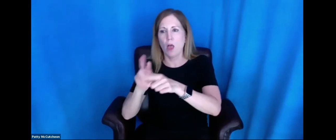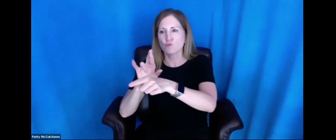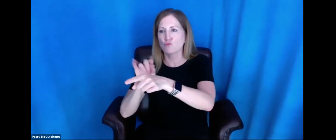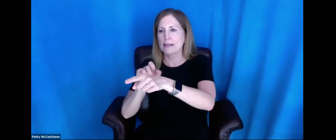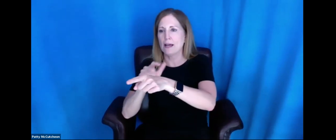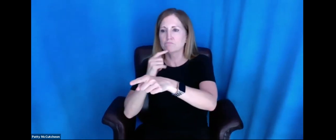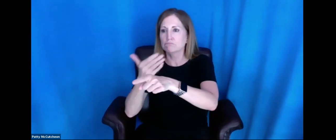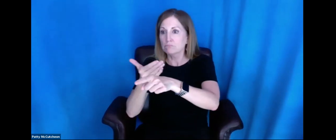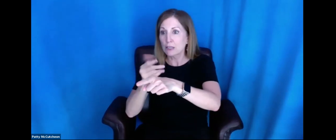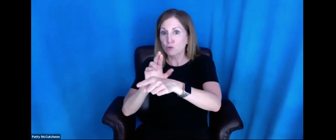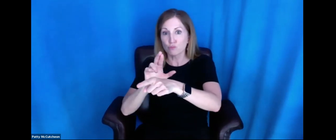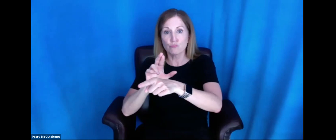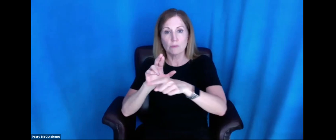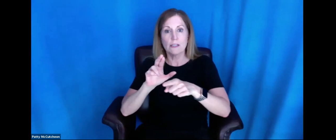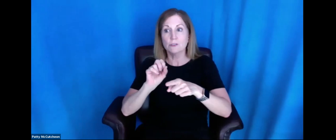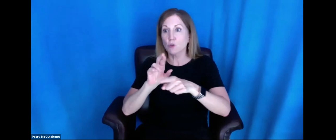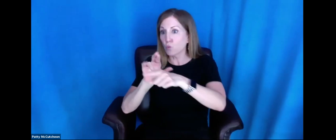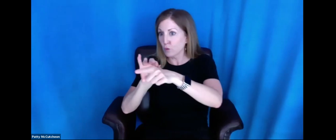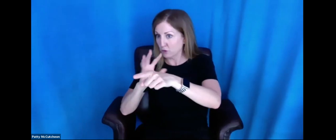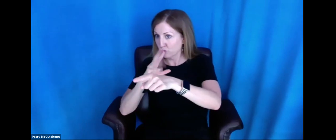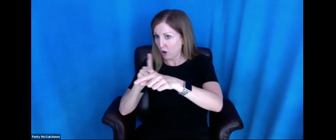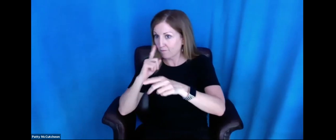if you have a question that's only for Secretary Simon,